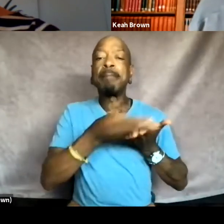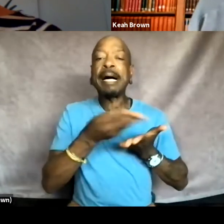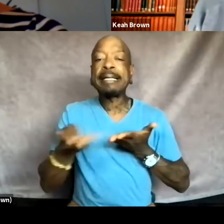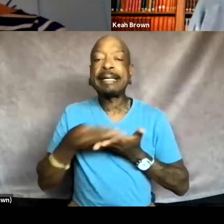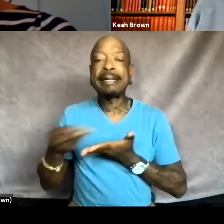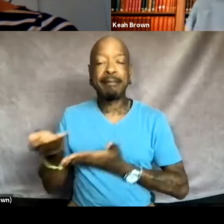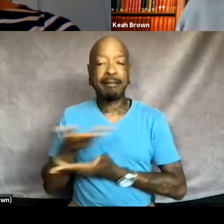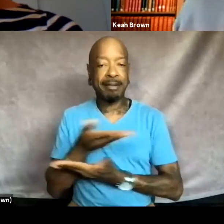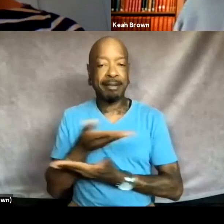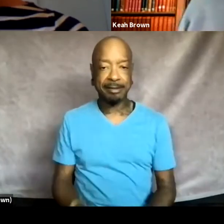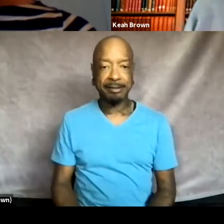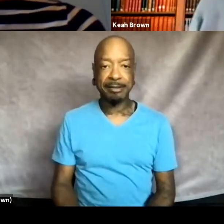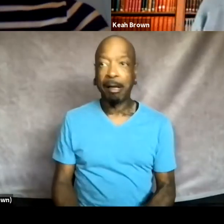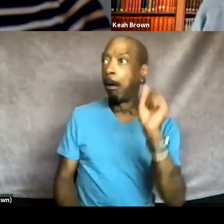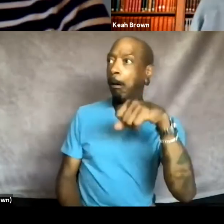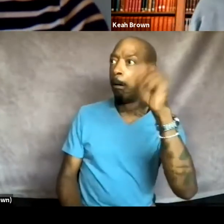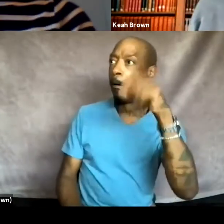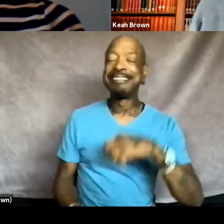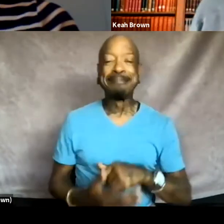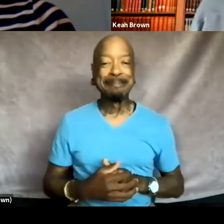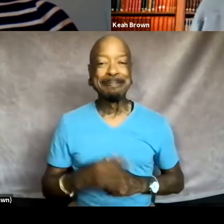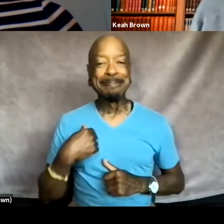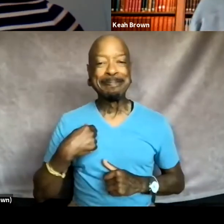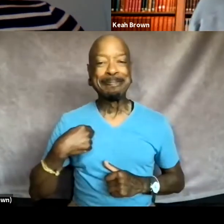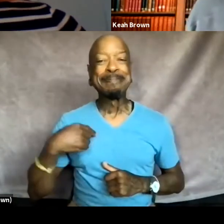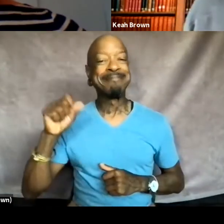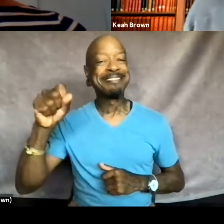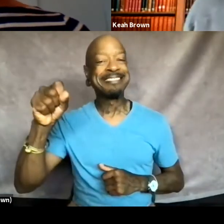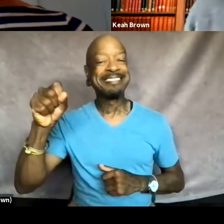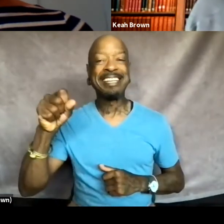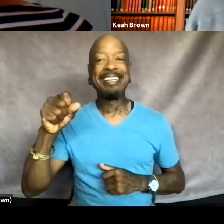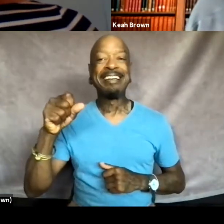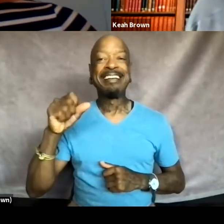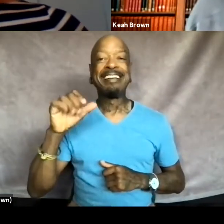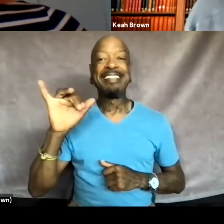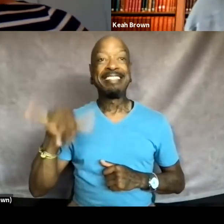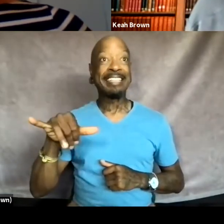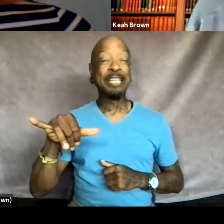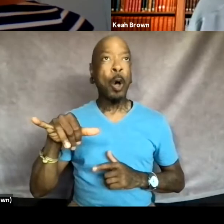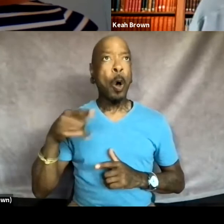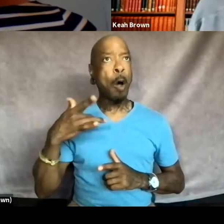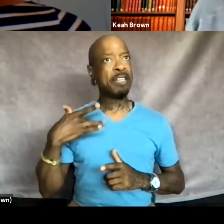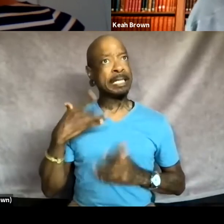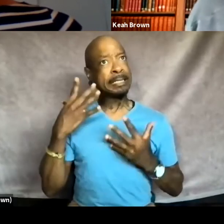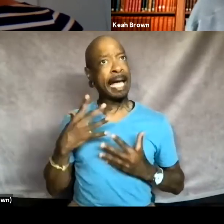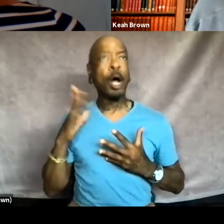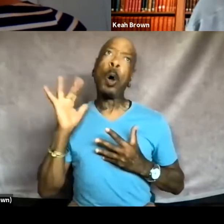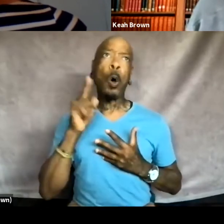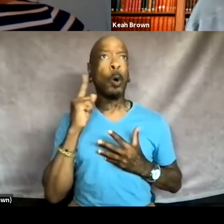Keah Brown: I'm a big oh it's not a sad emotion, let me buy something to make it make it go